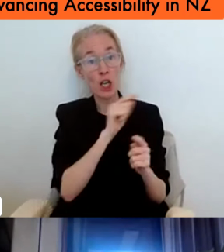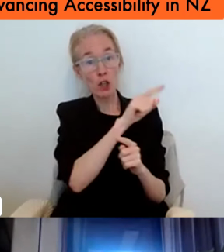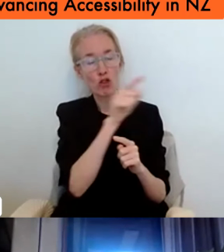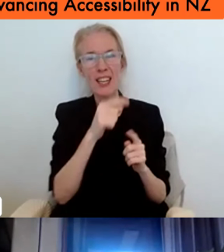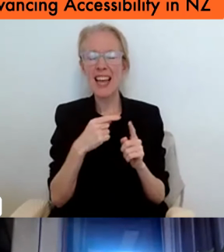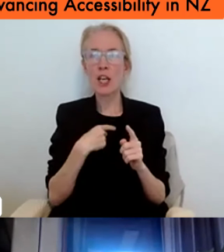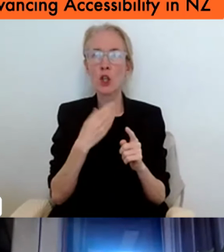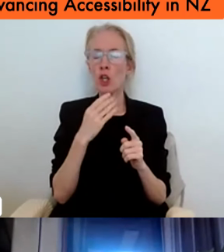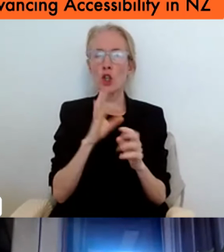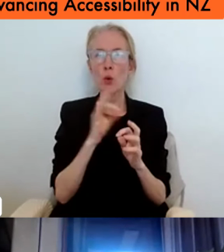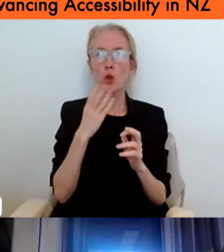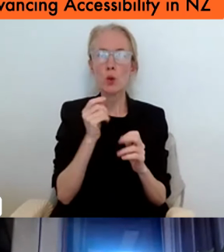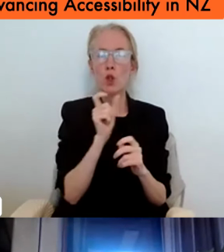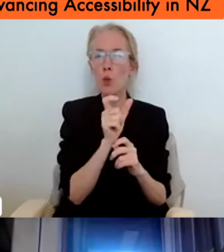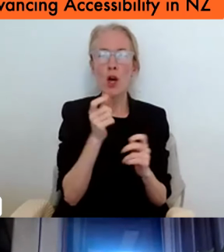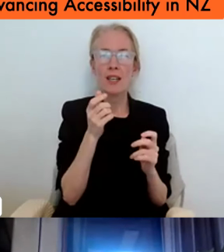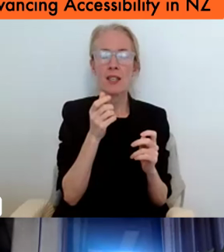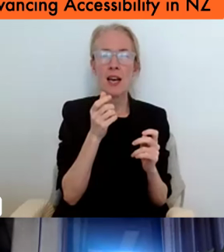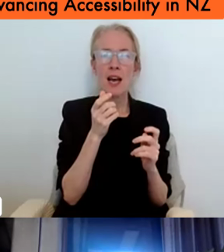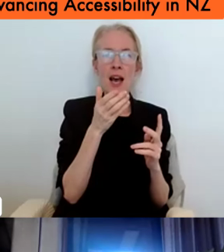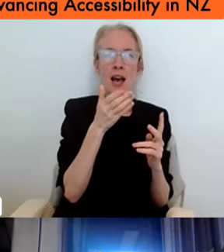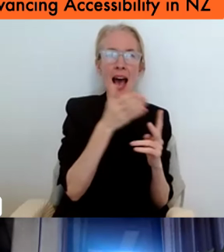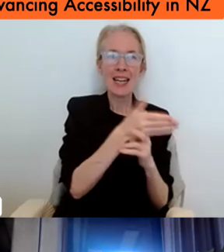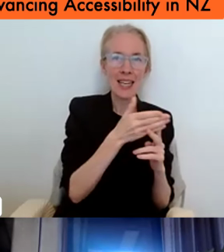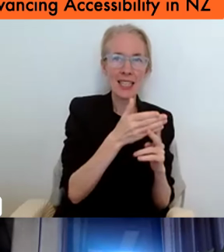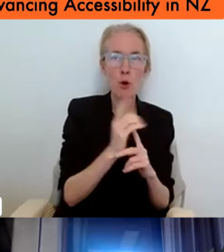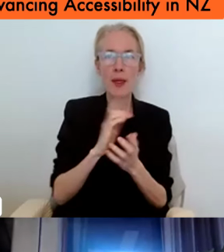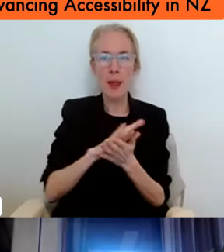but it does mean that people can get into their home. Moving forward